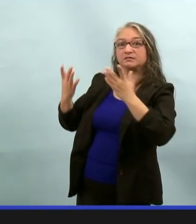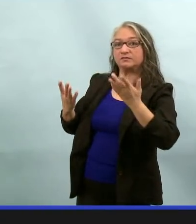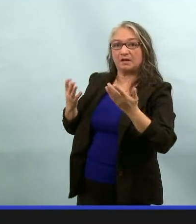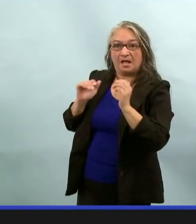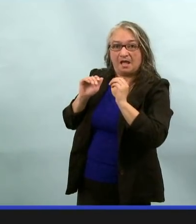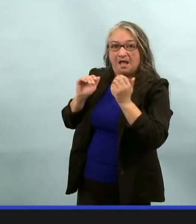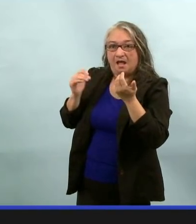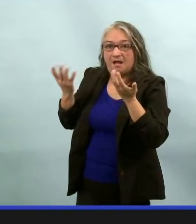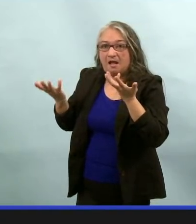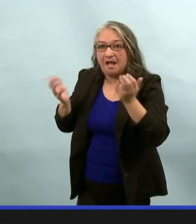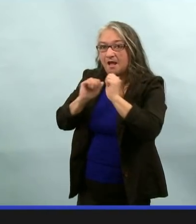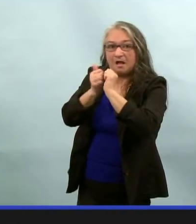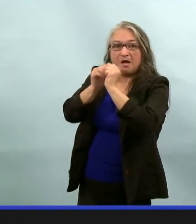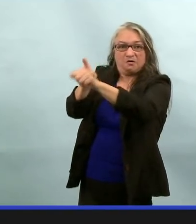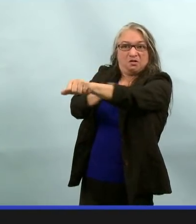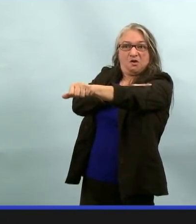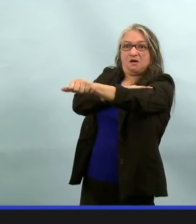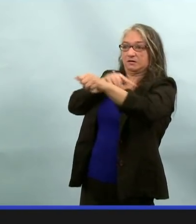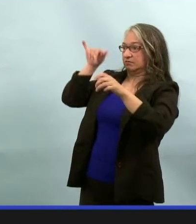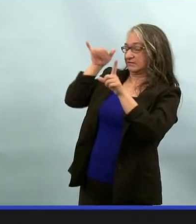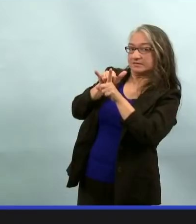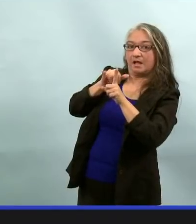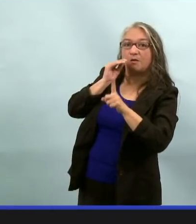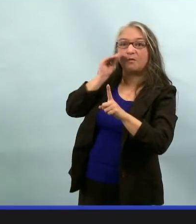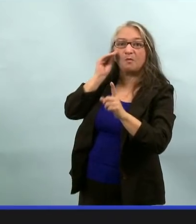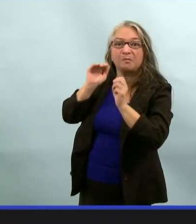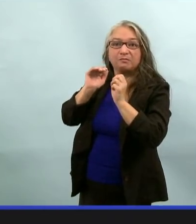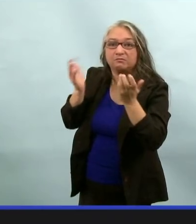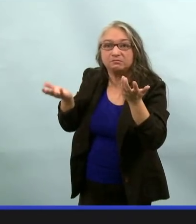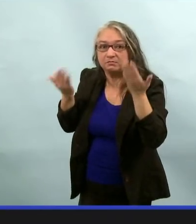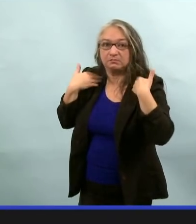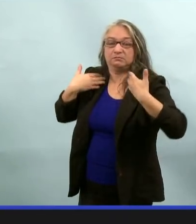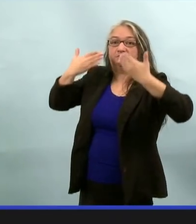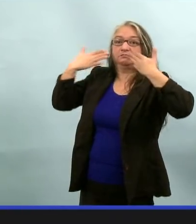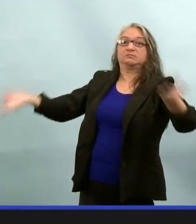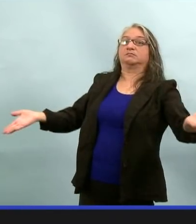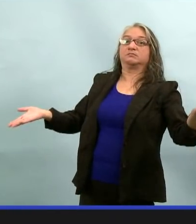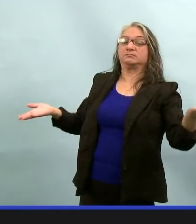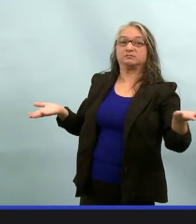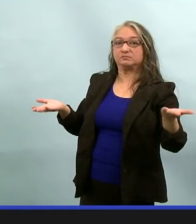the travel ban has already been in place for over a week so how can you be sure there is